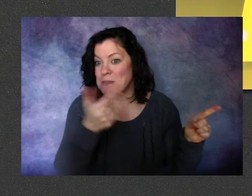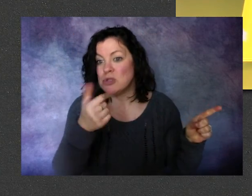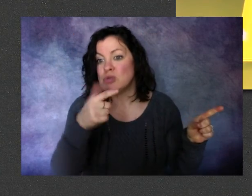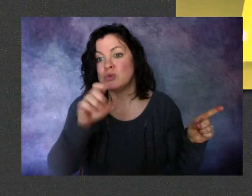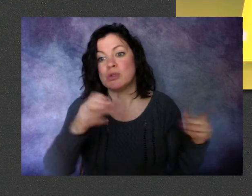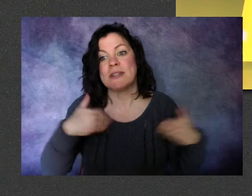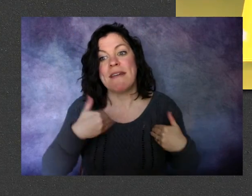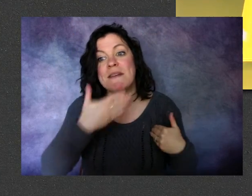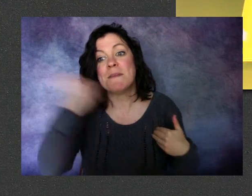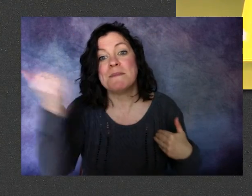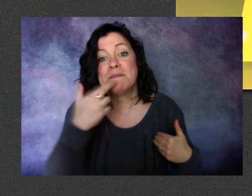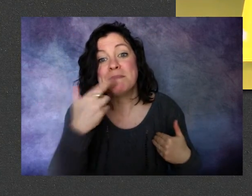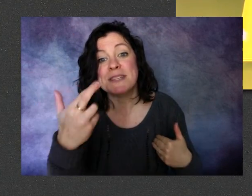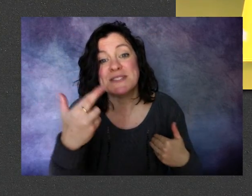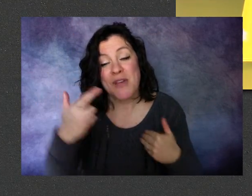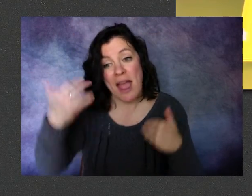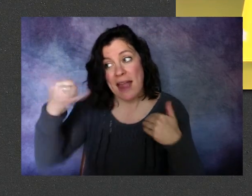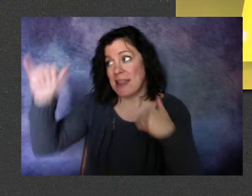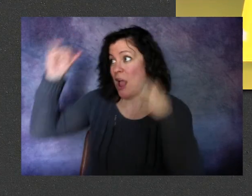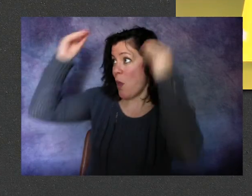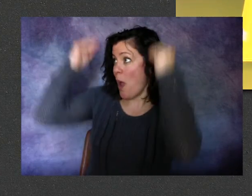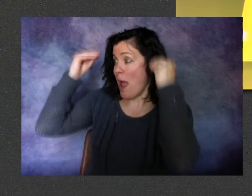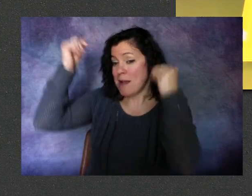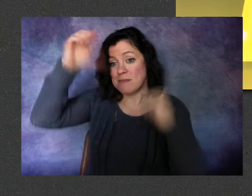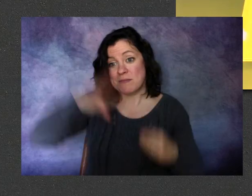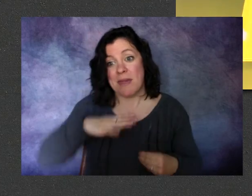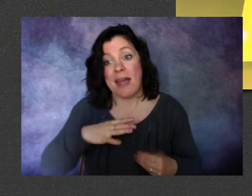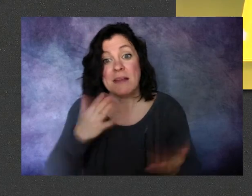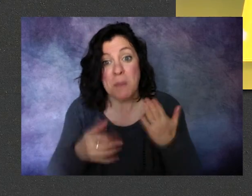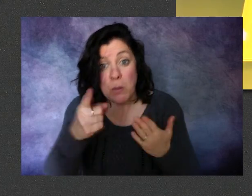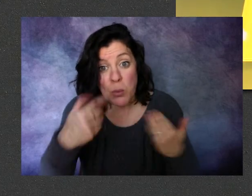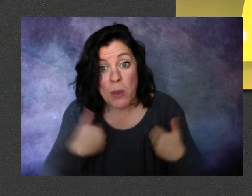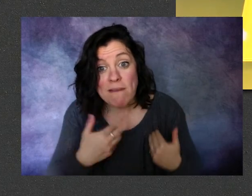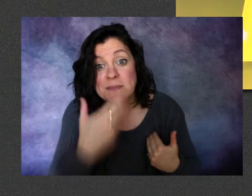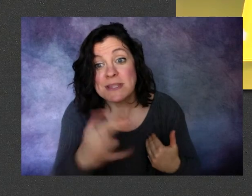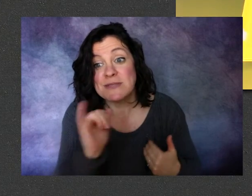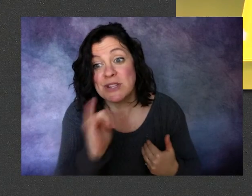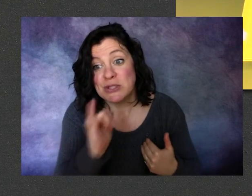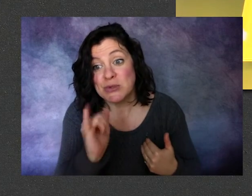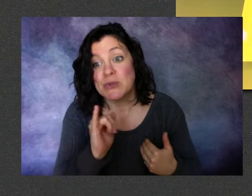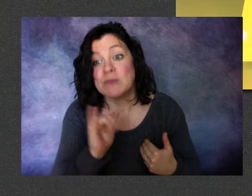And I thought we should have some special hats too. I love it.